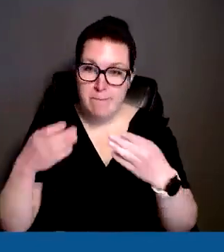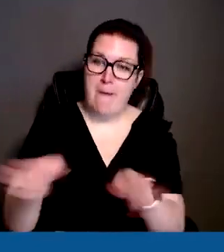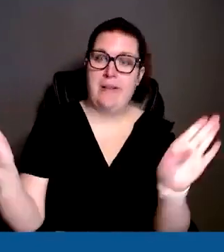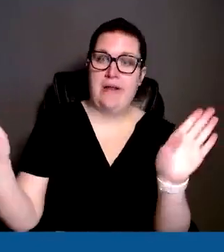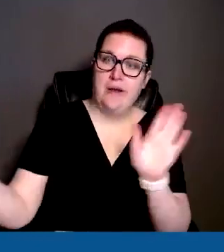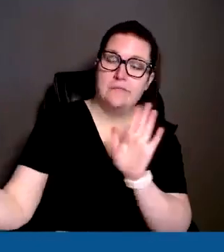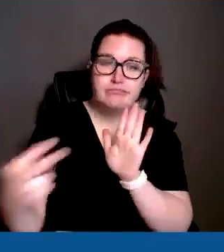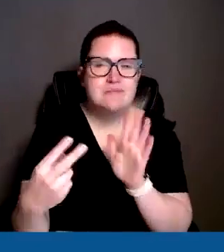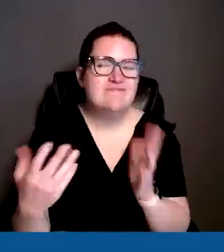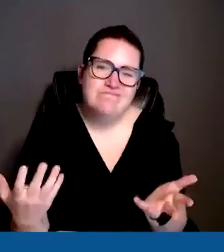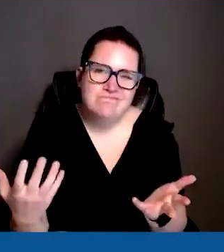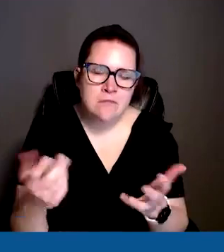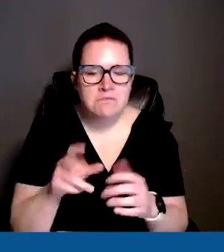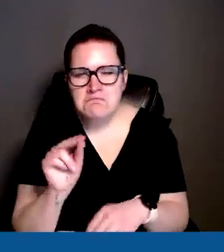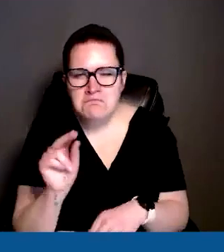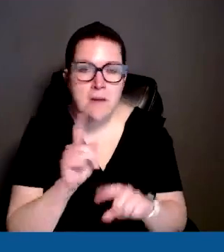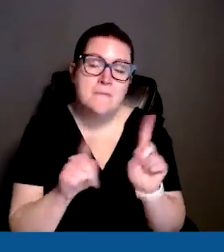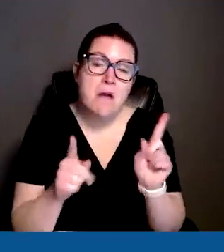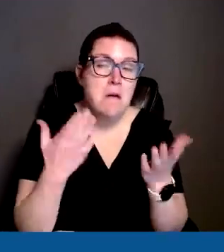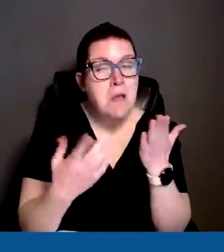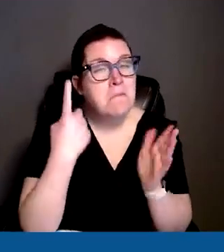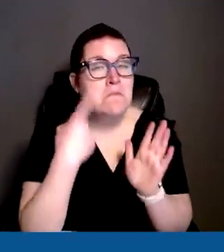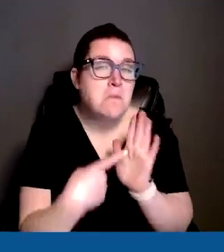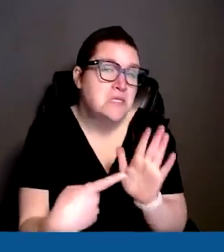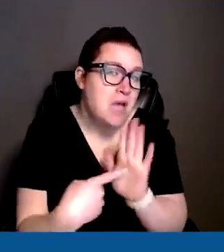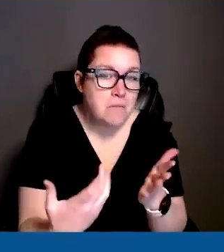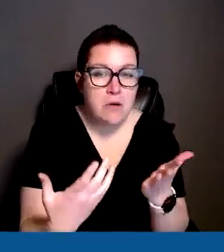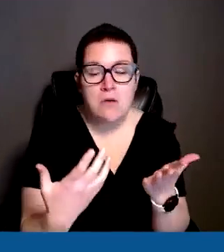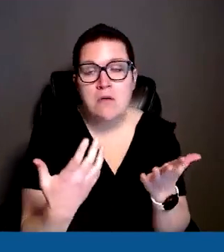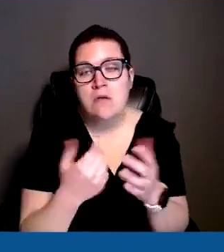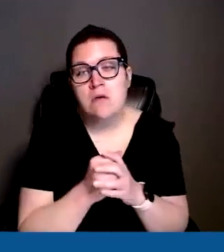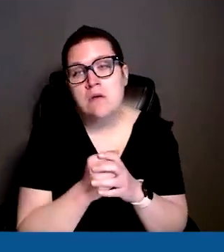But for example, we may, and we'll likely want to